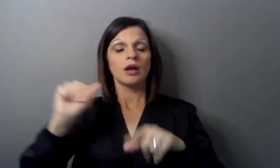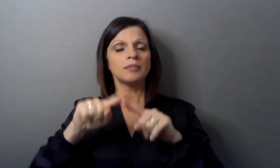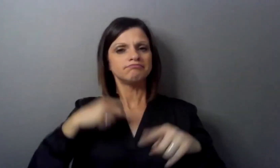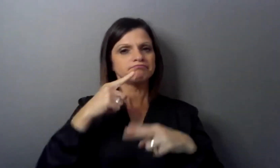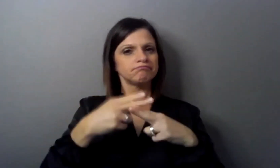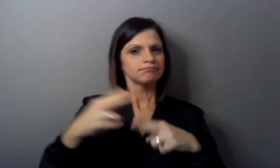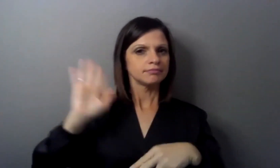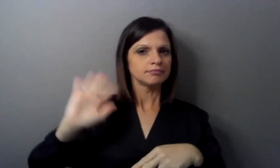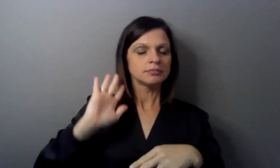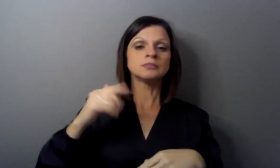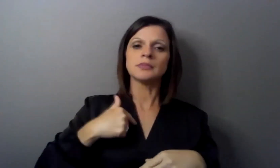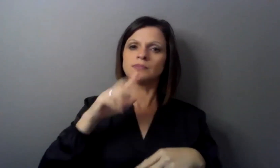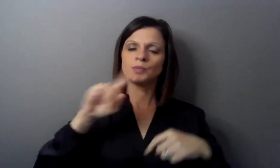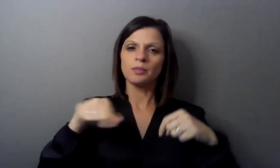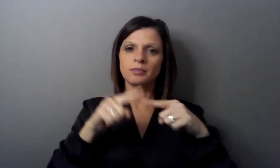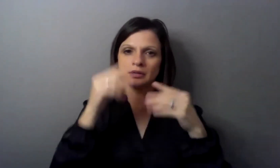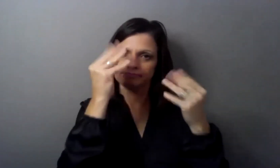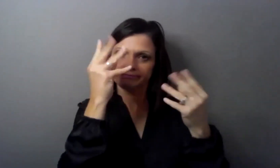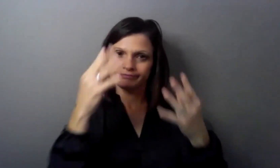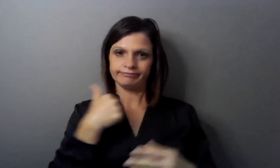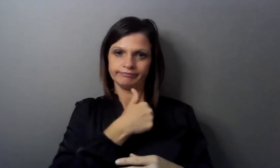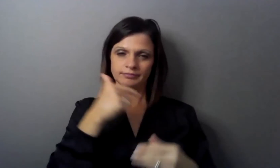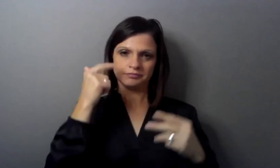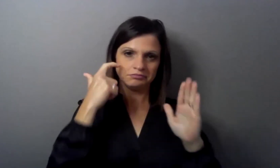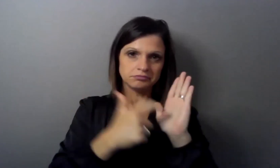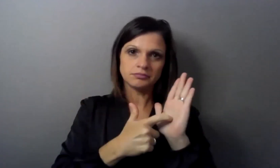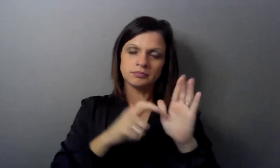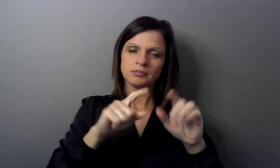talking about the data that we seen.